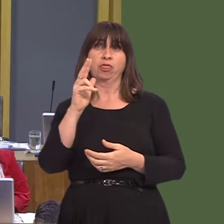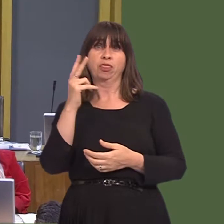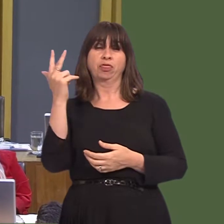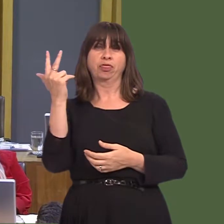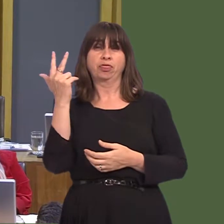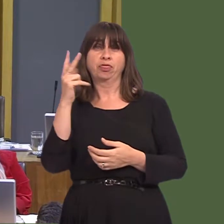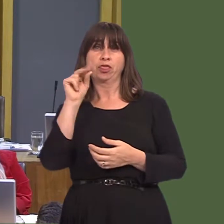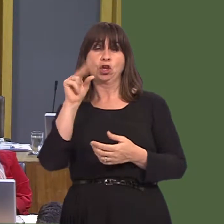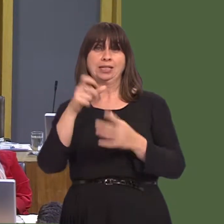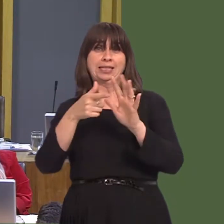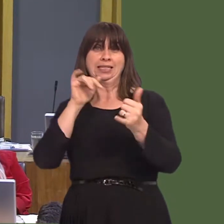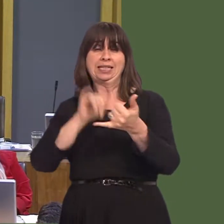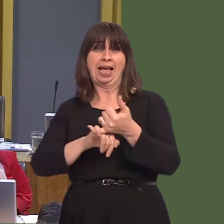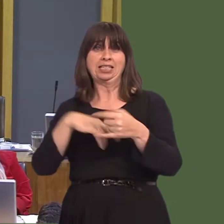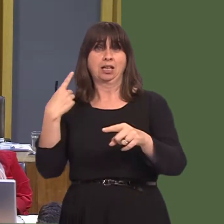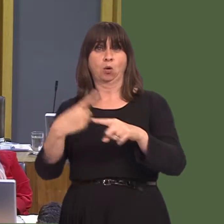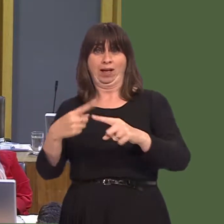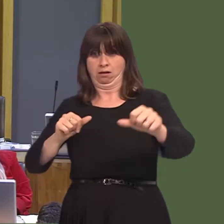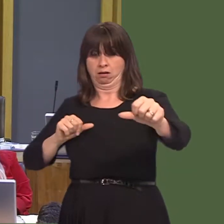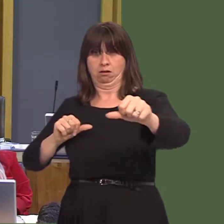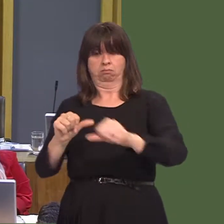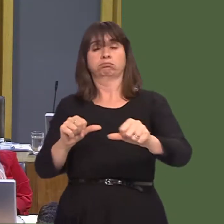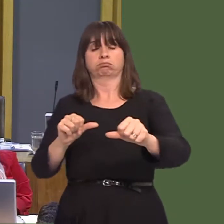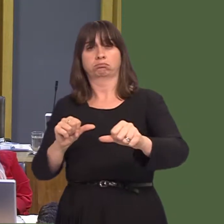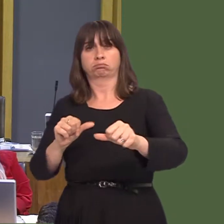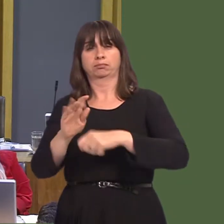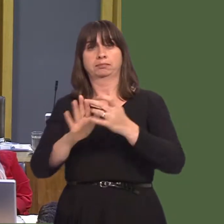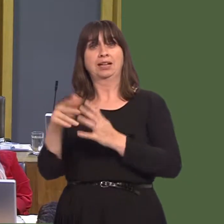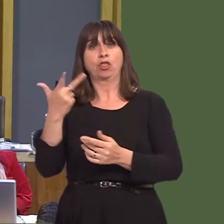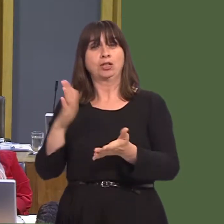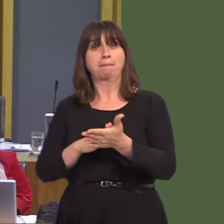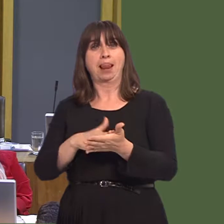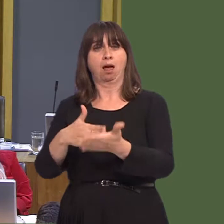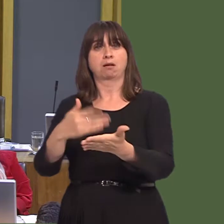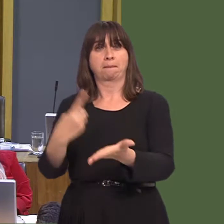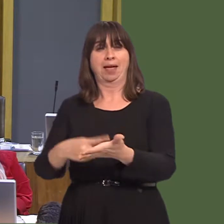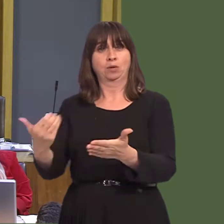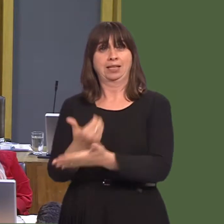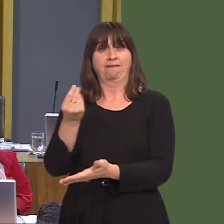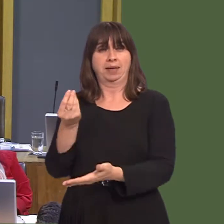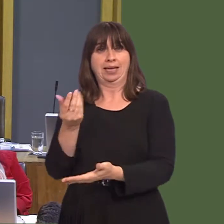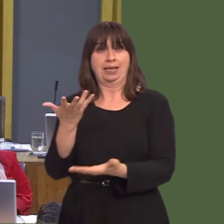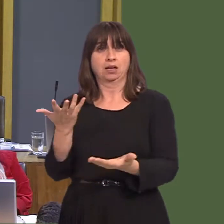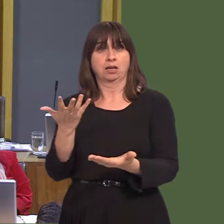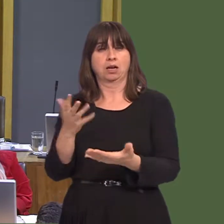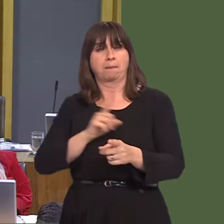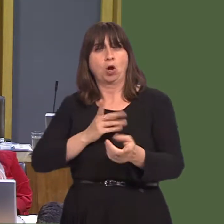There are opportunities like this right across public services to free up resource to deliver front-line services.